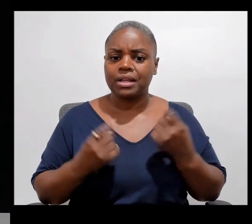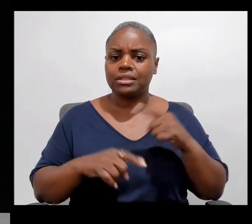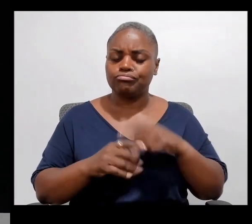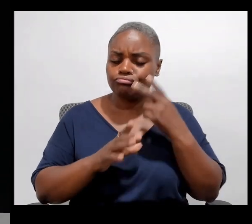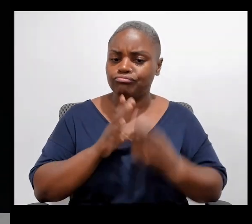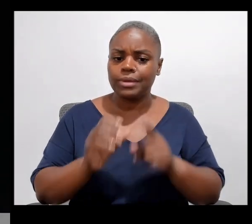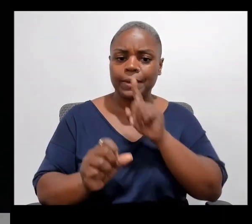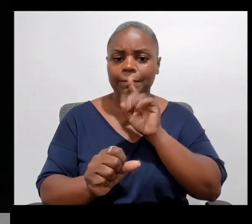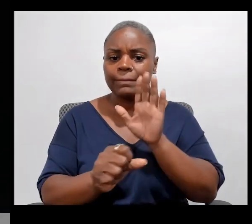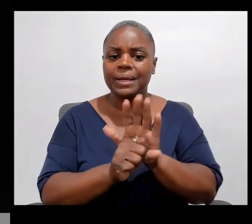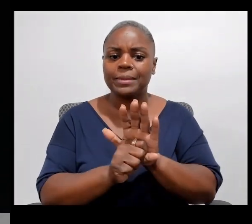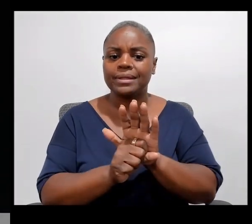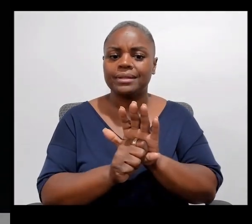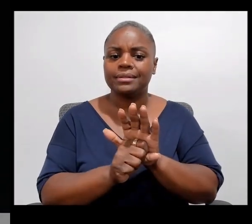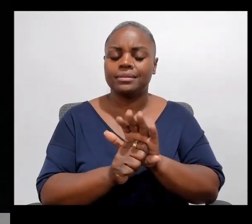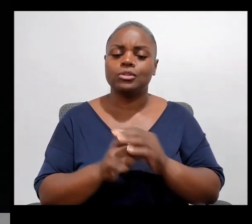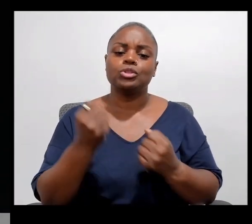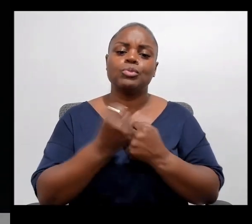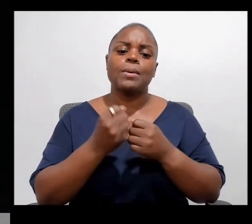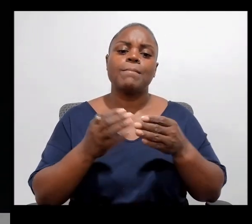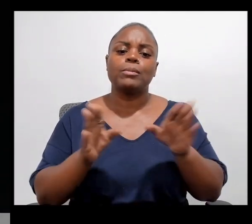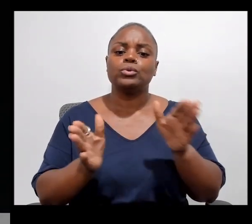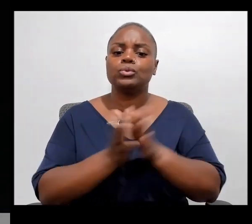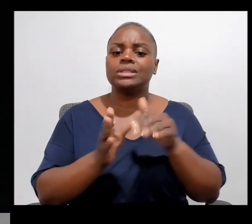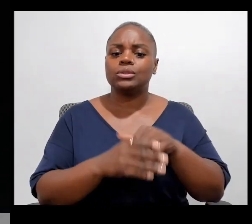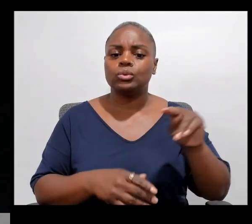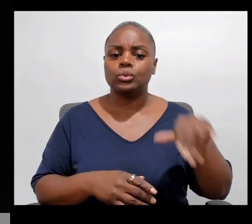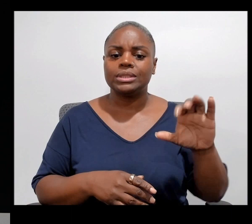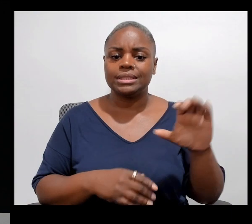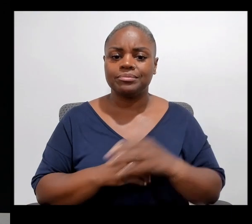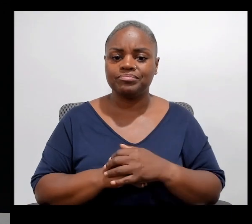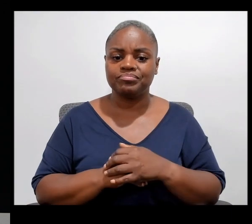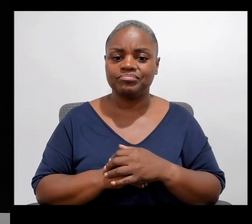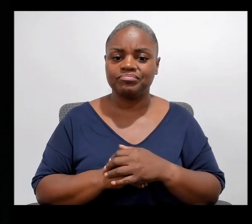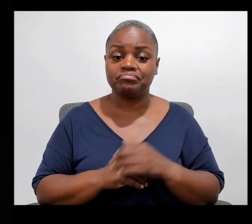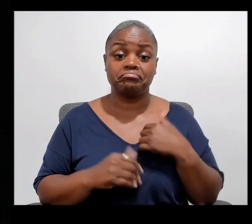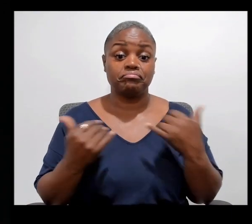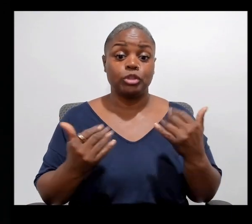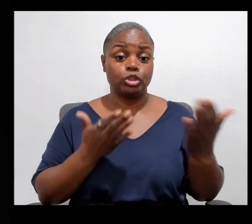but I spend a lot of time committed to supporting public schools in New York City,